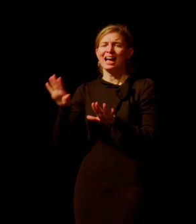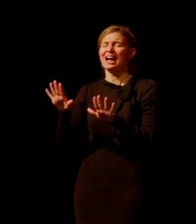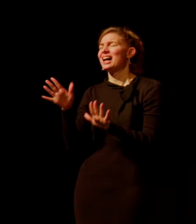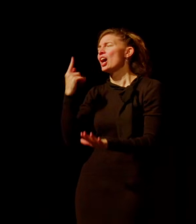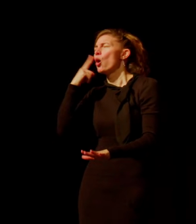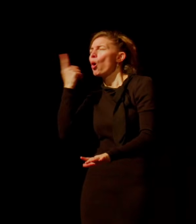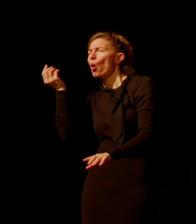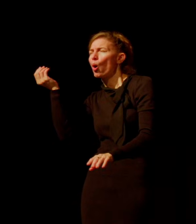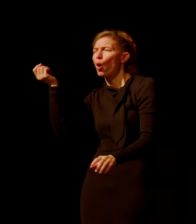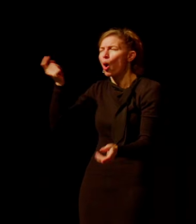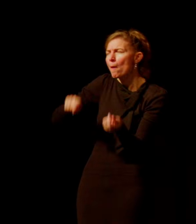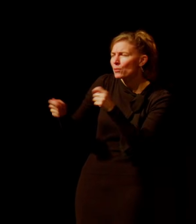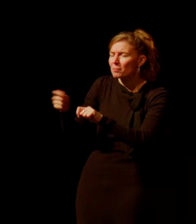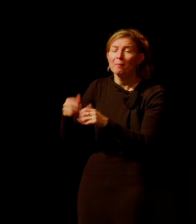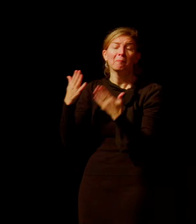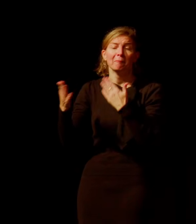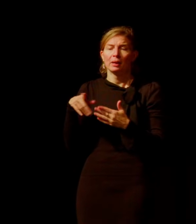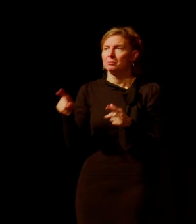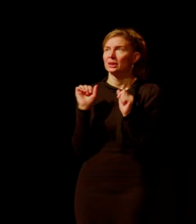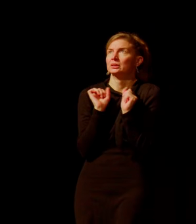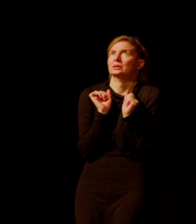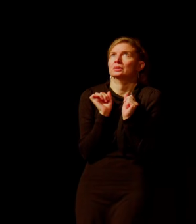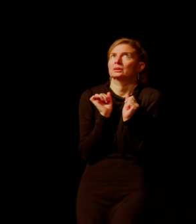because your partner loves to turn the bedroom into a fridge,